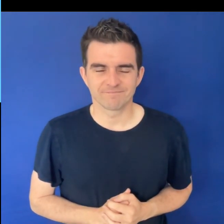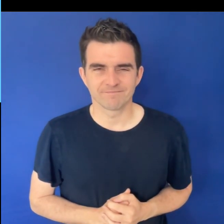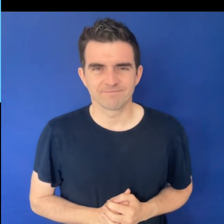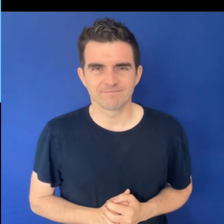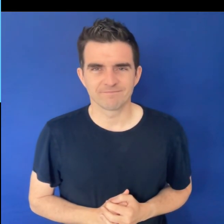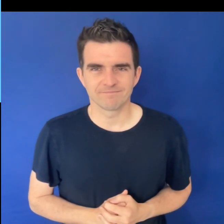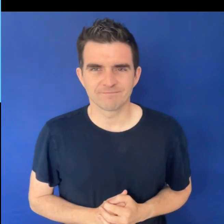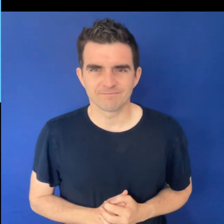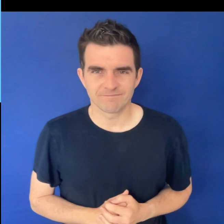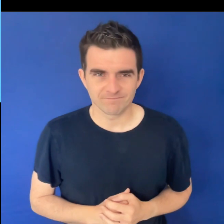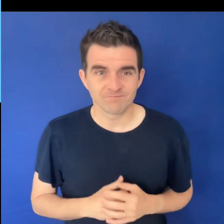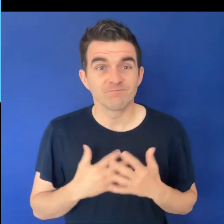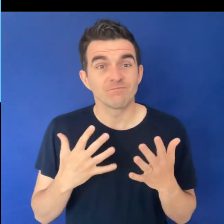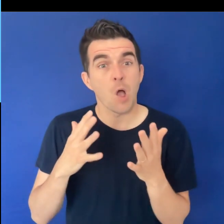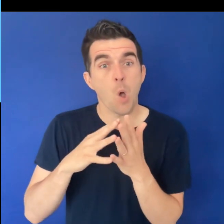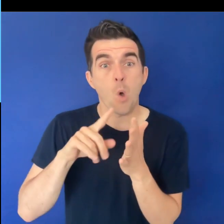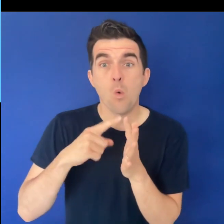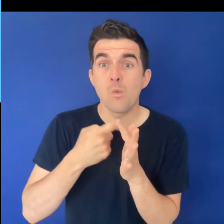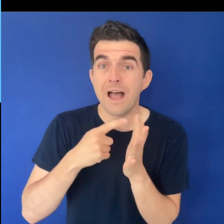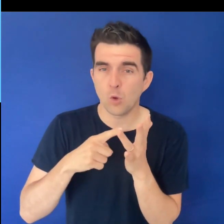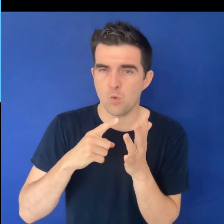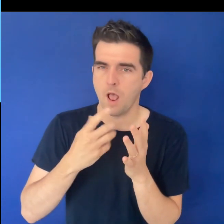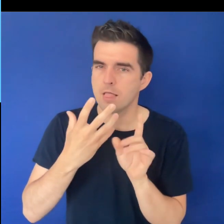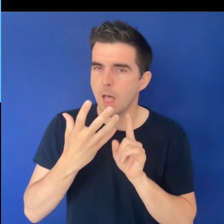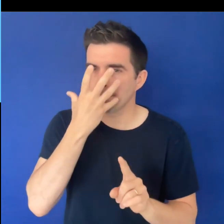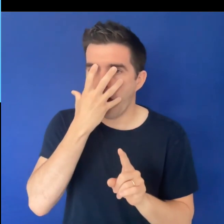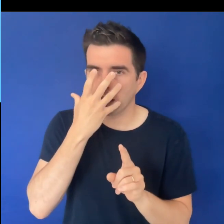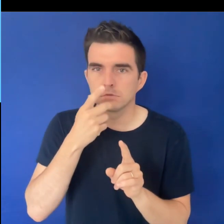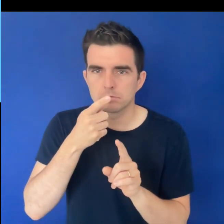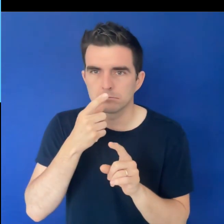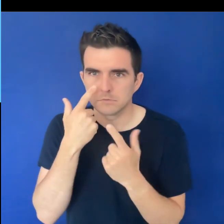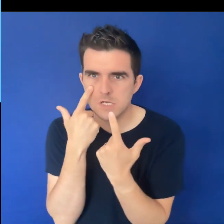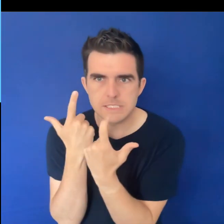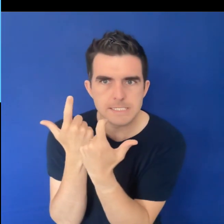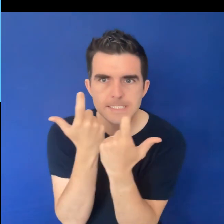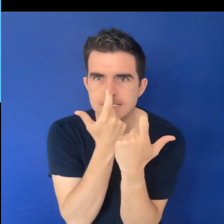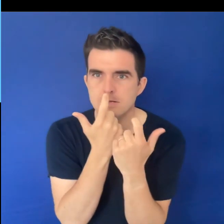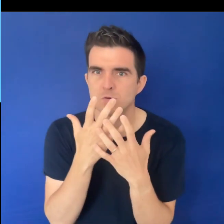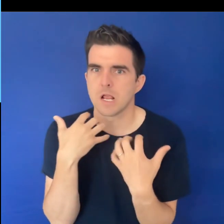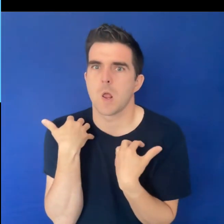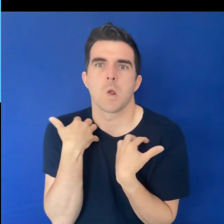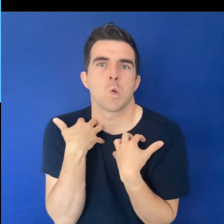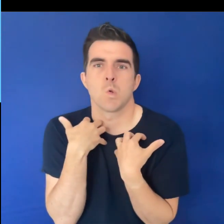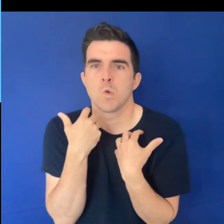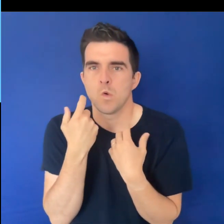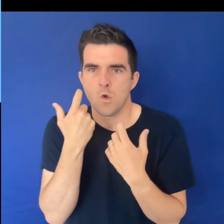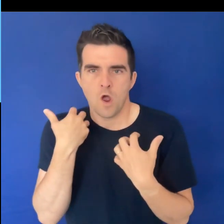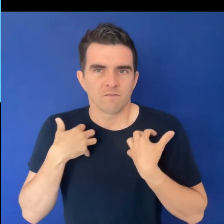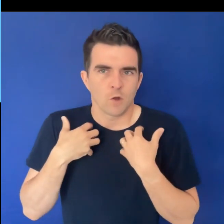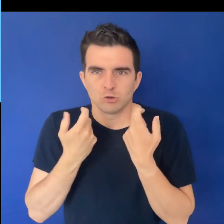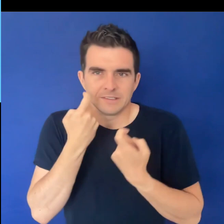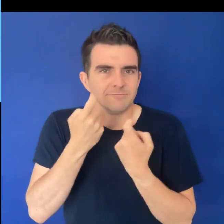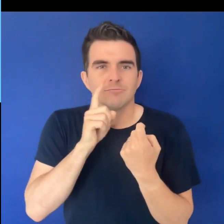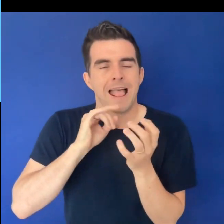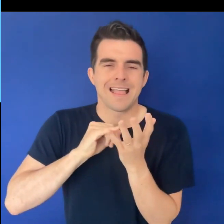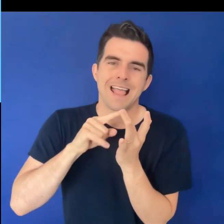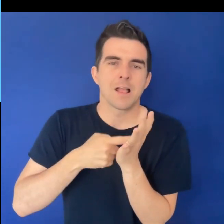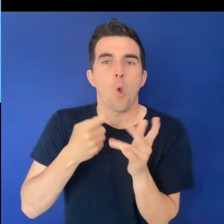Wéko The Mask Gatherer is an exciting third person adventure game developed by Siro games. Immerse yourself in the role of Wéko,